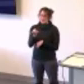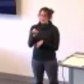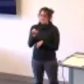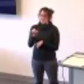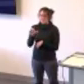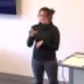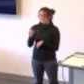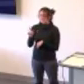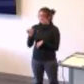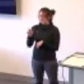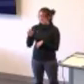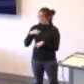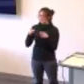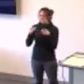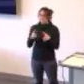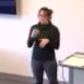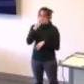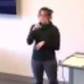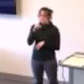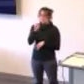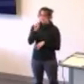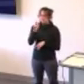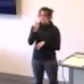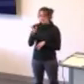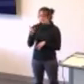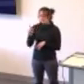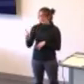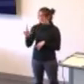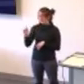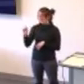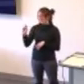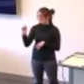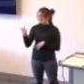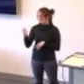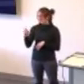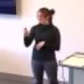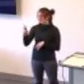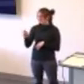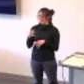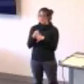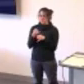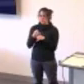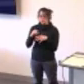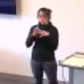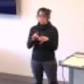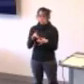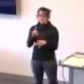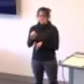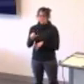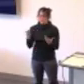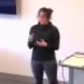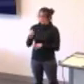of the Paul K. Longmore Institute on Disability. Here at San Francisco State. So I want-- Yay!